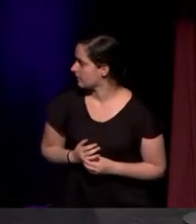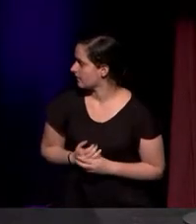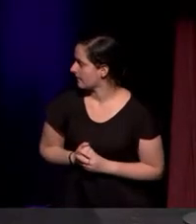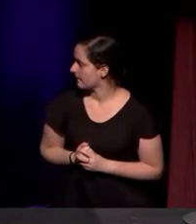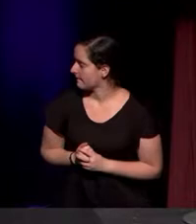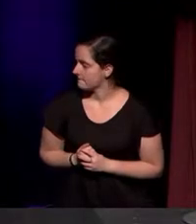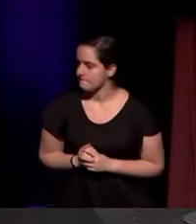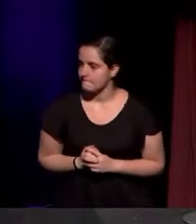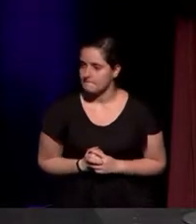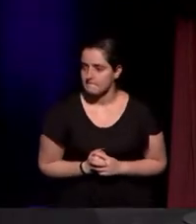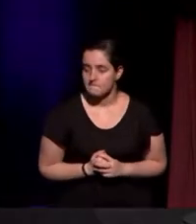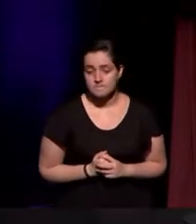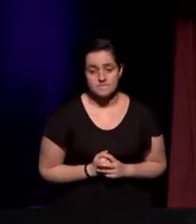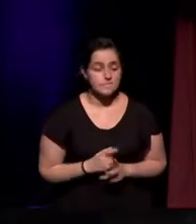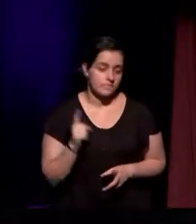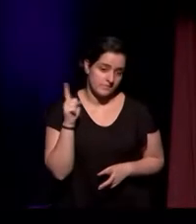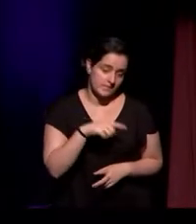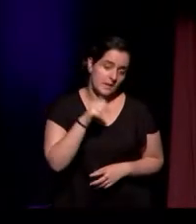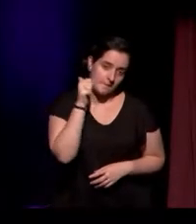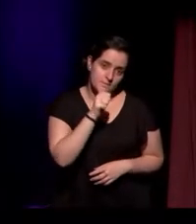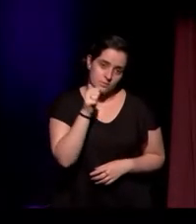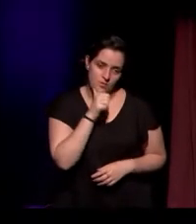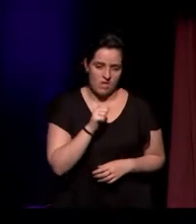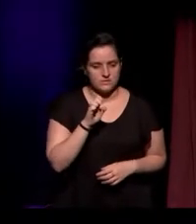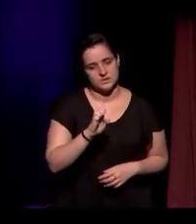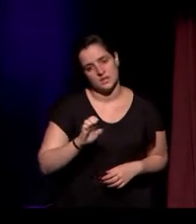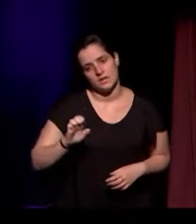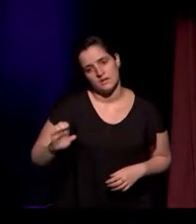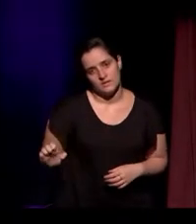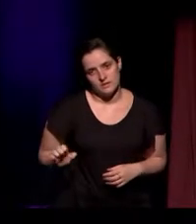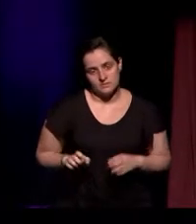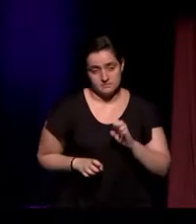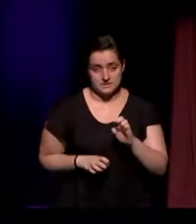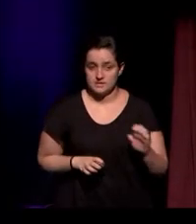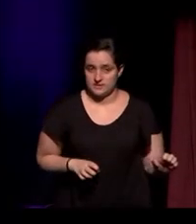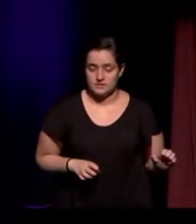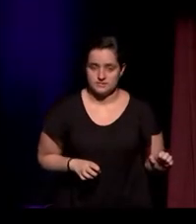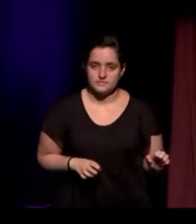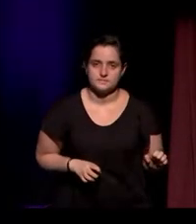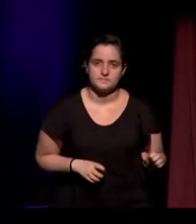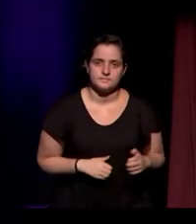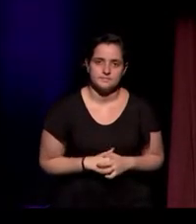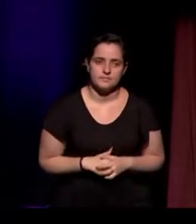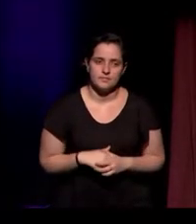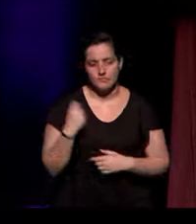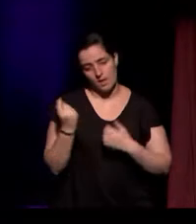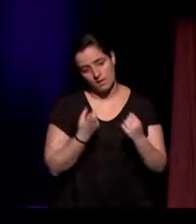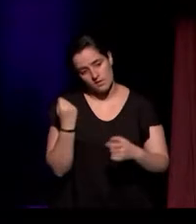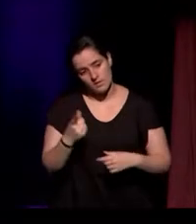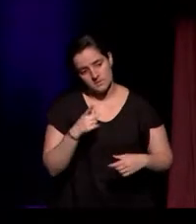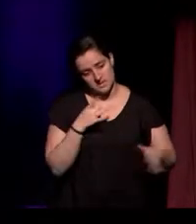who are women of the left, some linked to the communist movement,